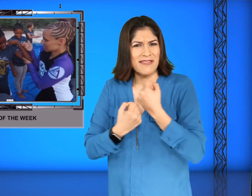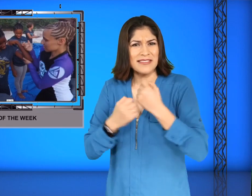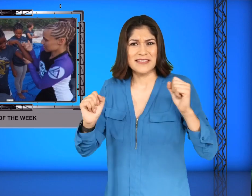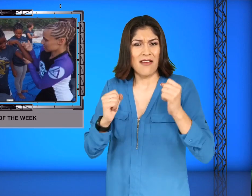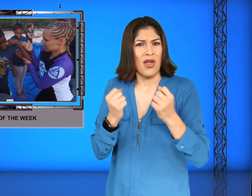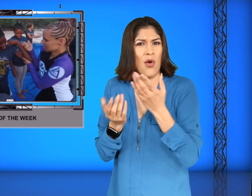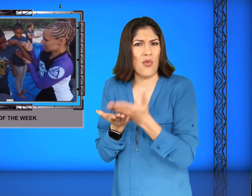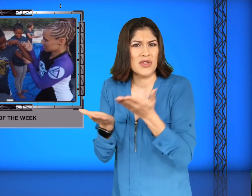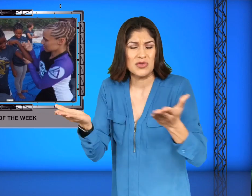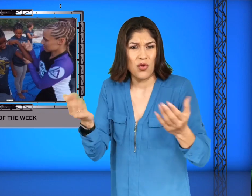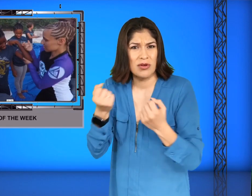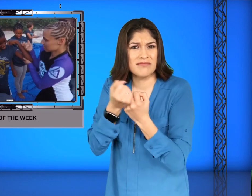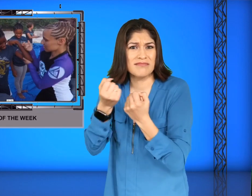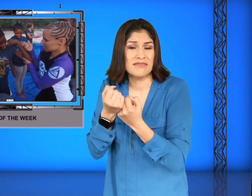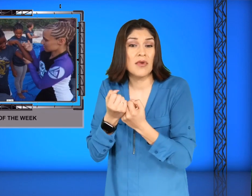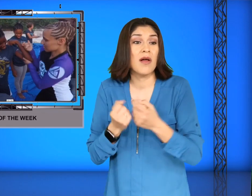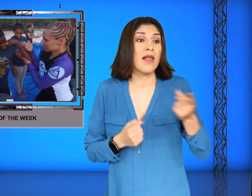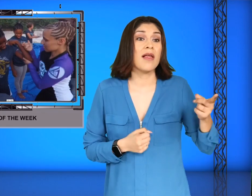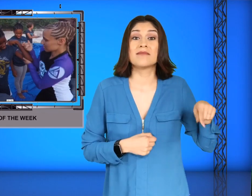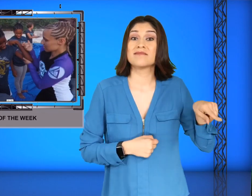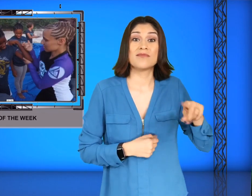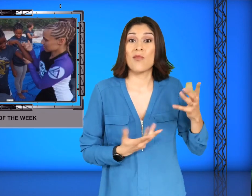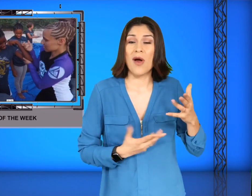access to life-saving resources after a disaster strikes.